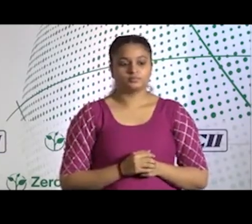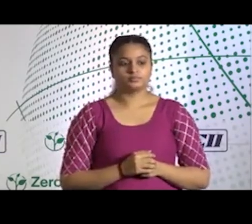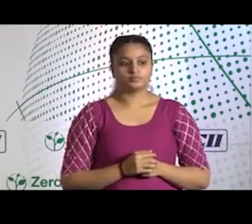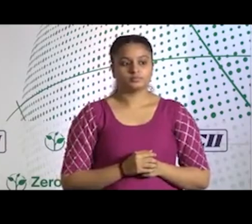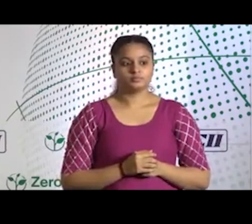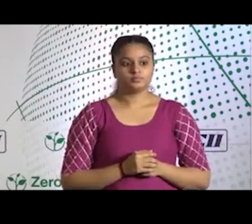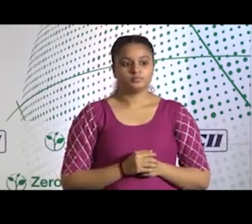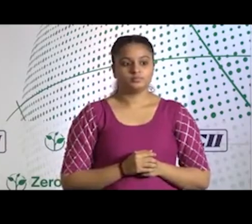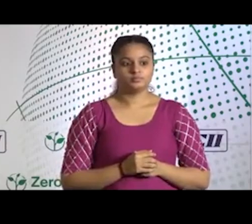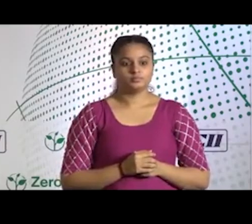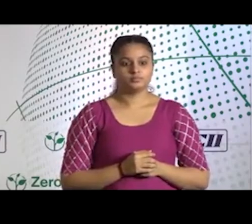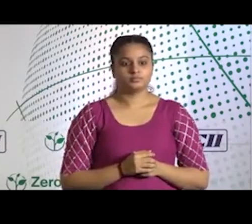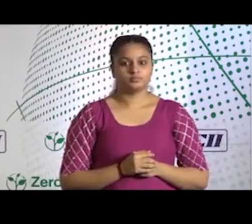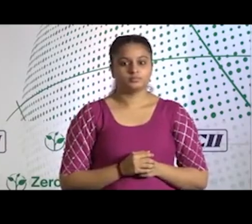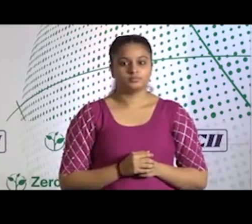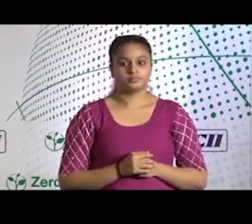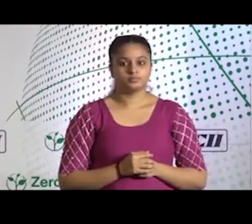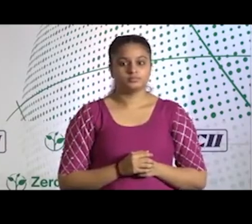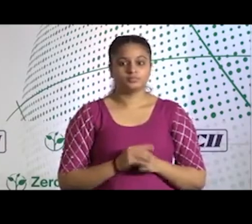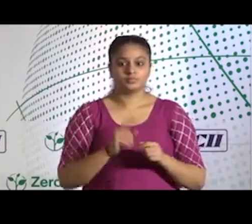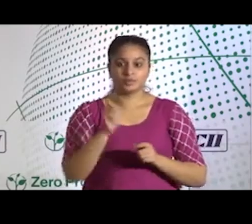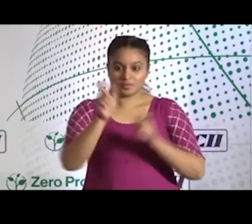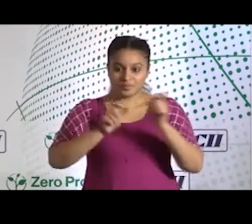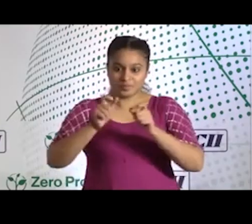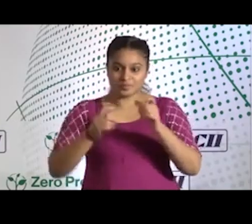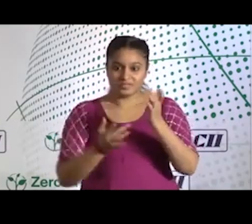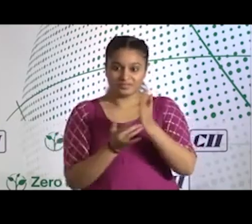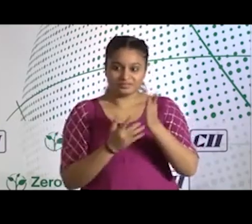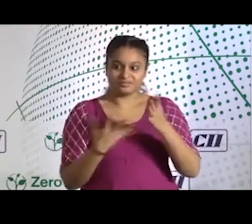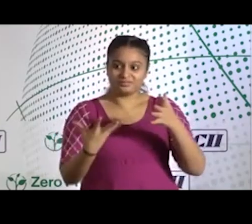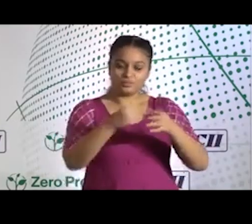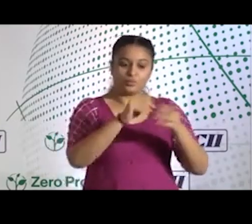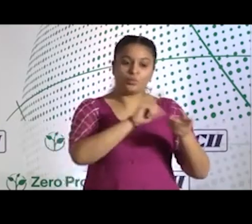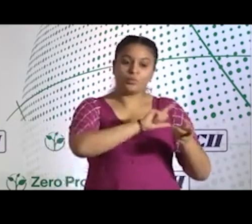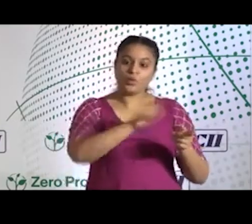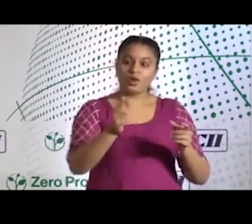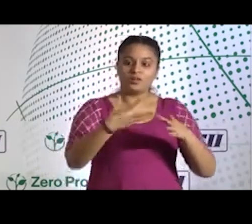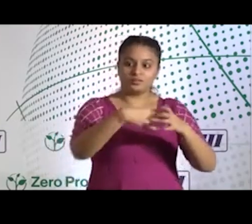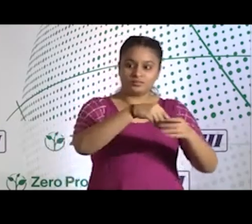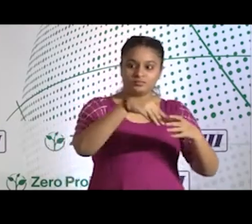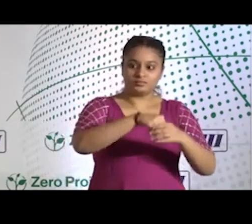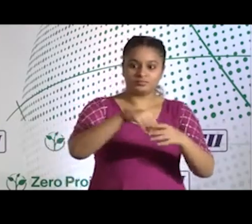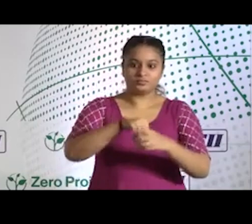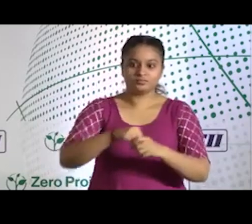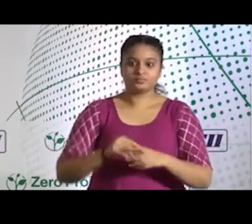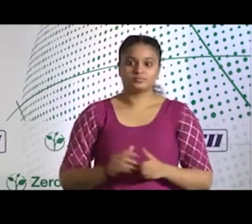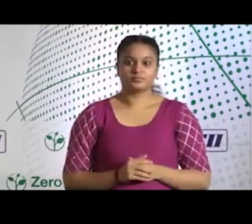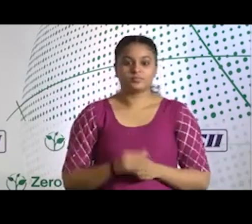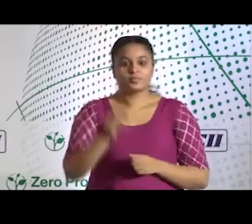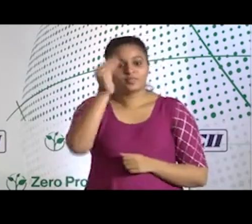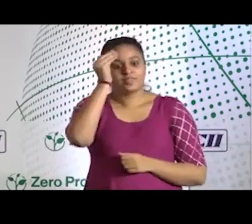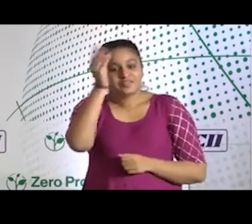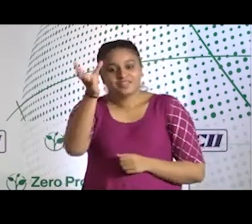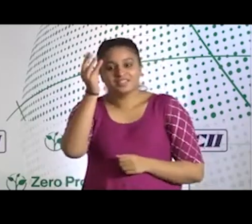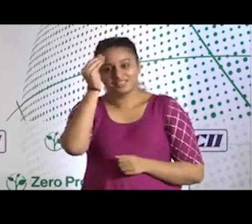law that mandates everyone is included in technology also provide awareness, awareness, awareness.